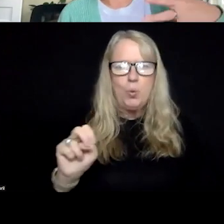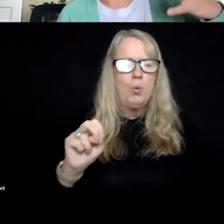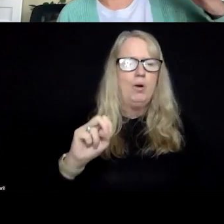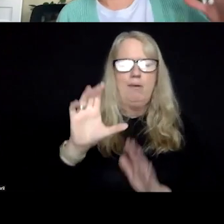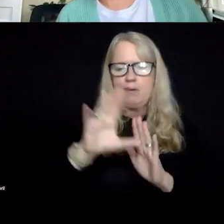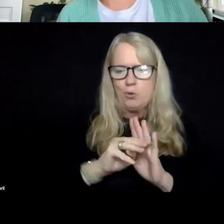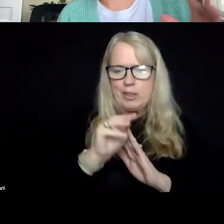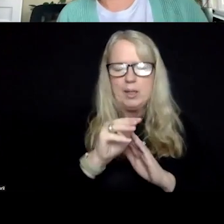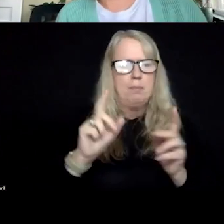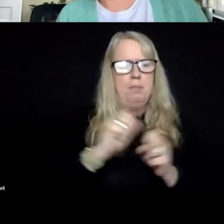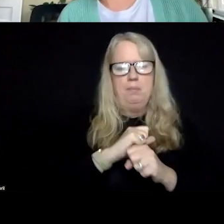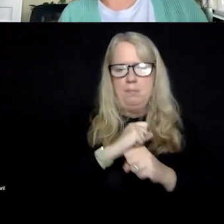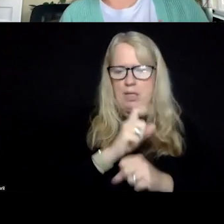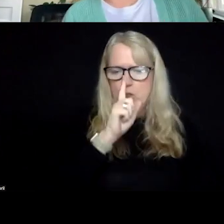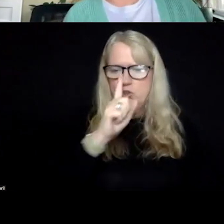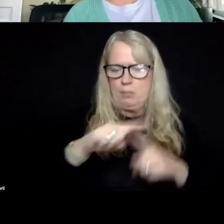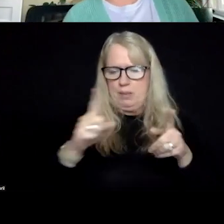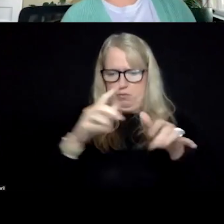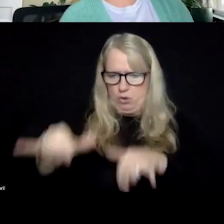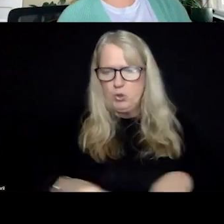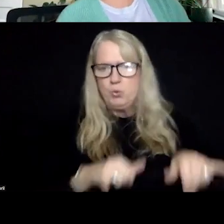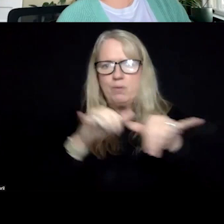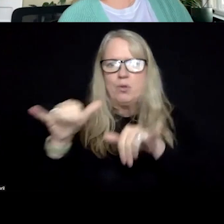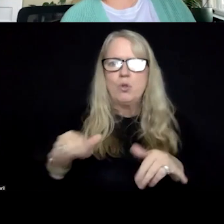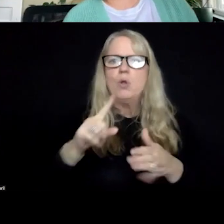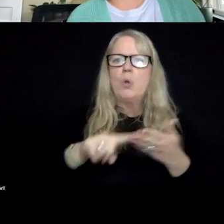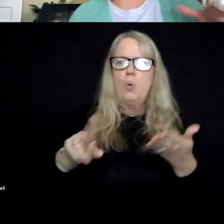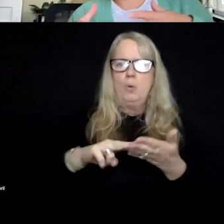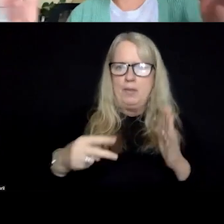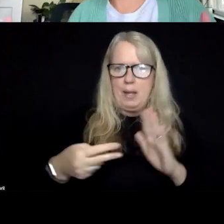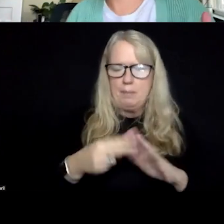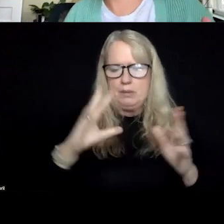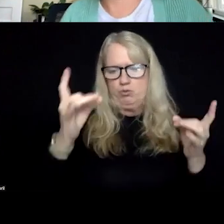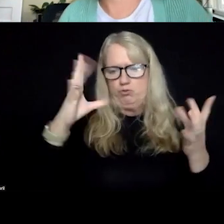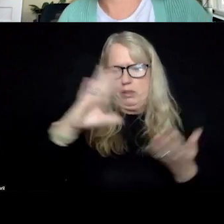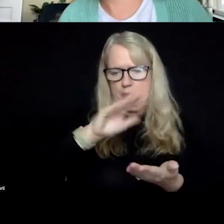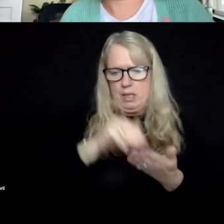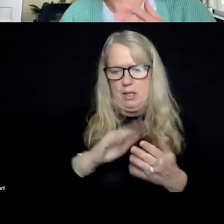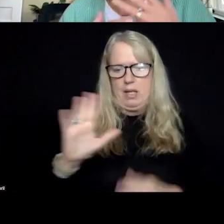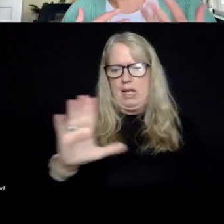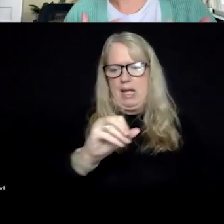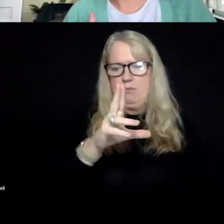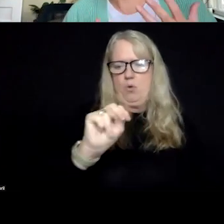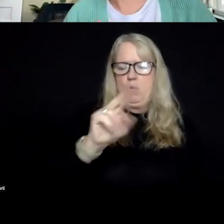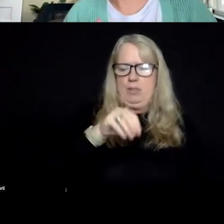MAKING SURE THAT EVERYONE HAS THEIR OWN SET. MOST CRISIS CENTERS